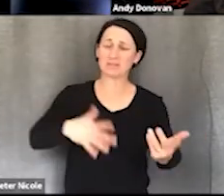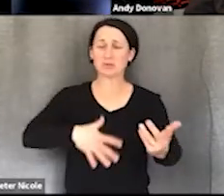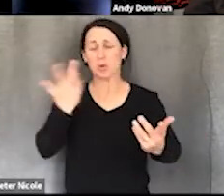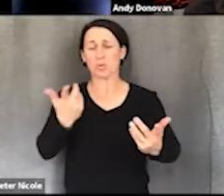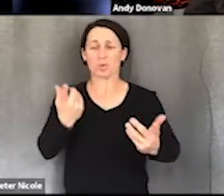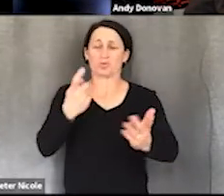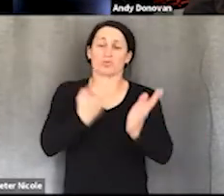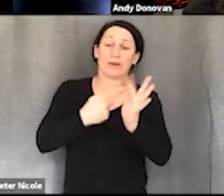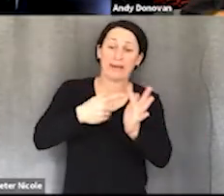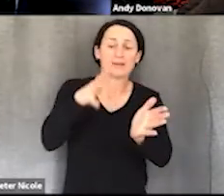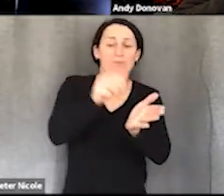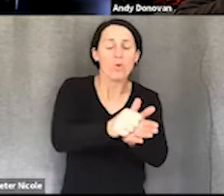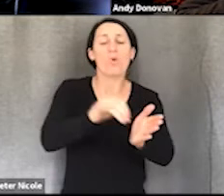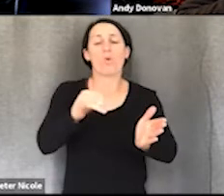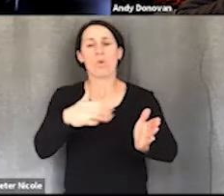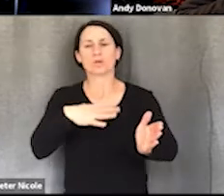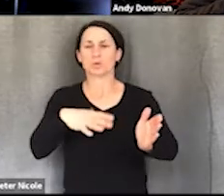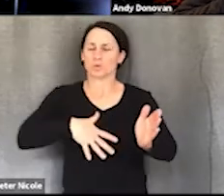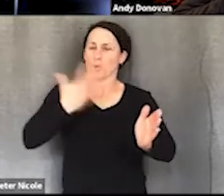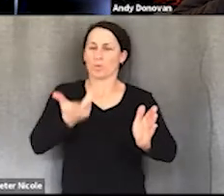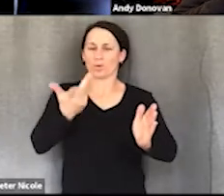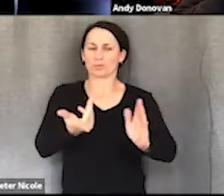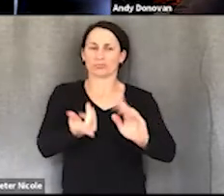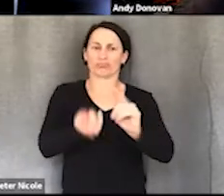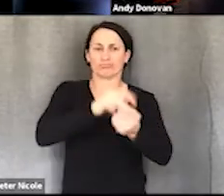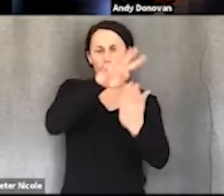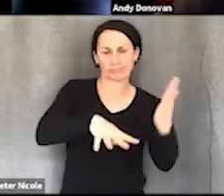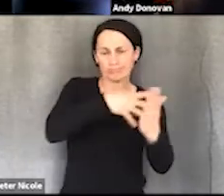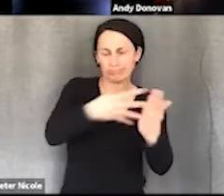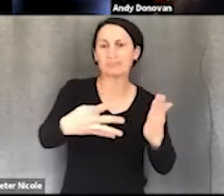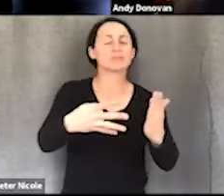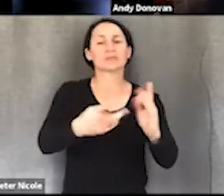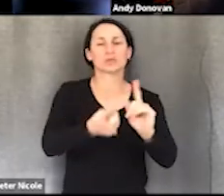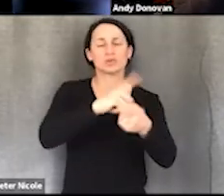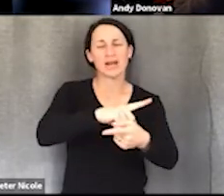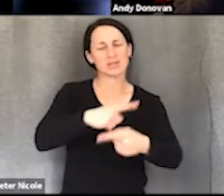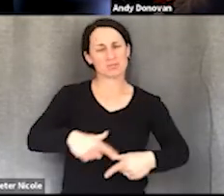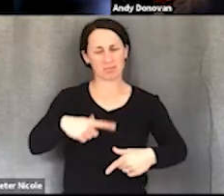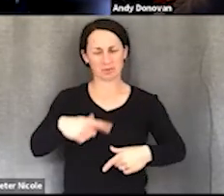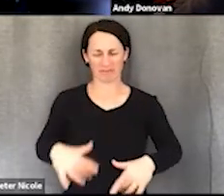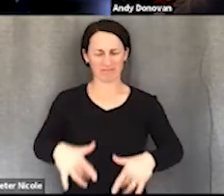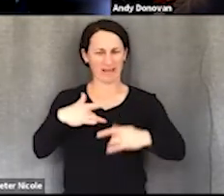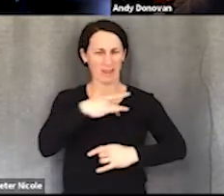So planning ahead can actually be a bit more emotional." I think we can relate to that.